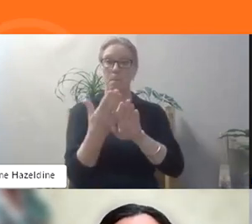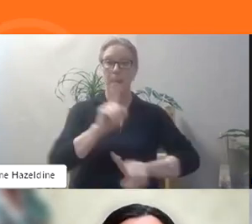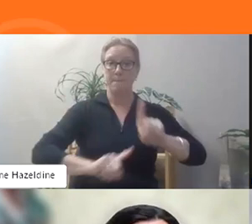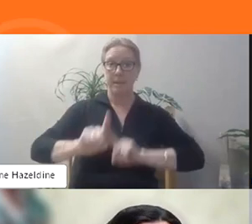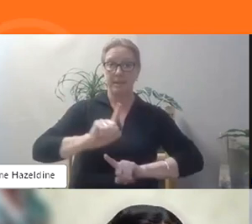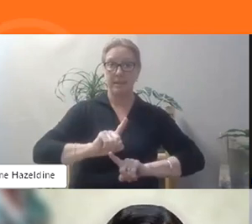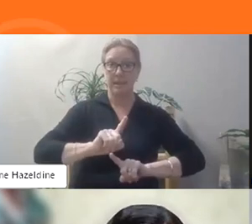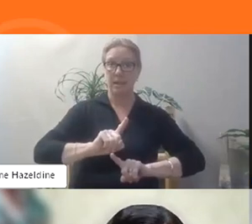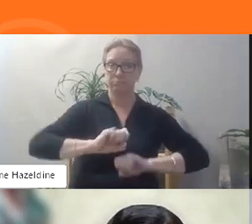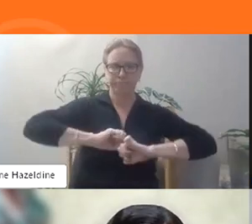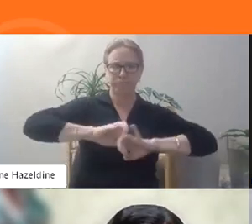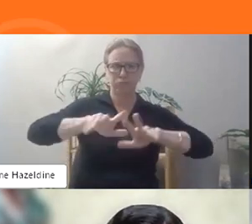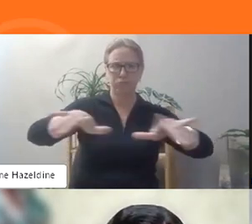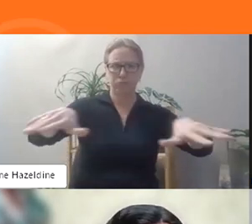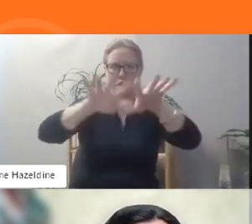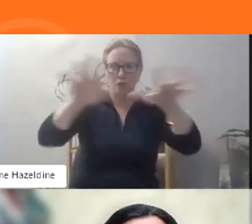this out into the world we can really make a difference, we just